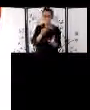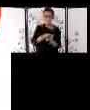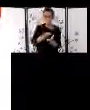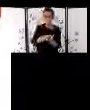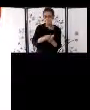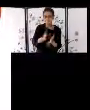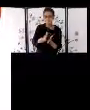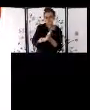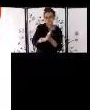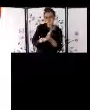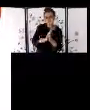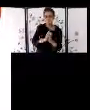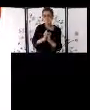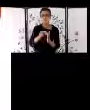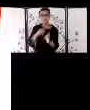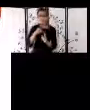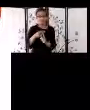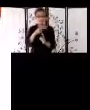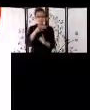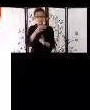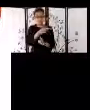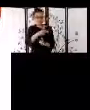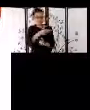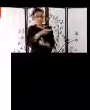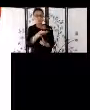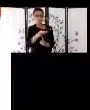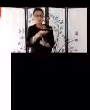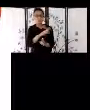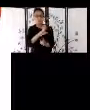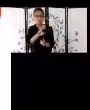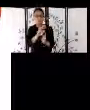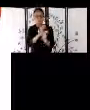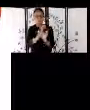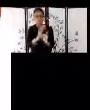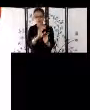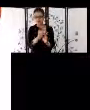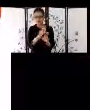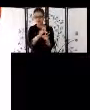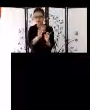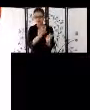data on the demographics of its workforce. Completion of the demographic questions is